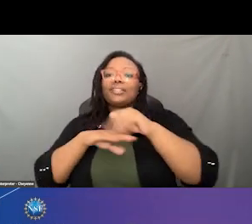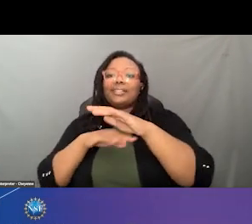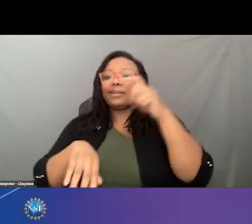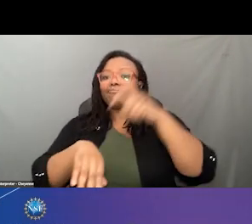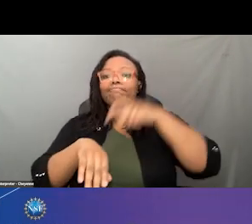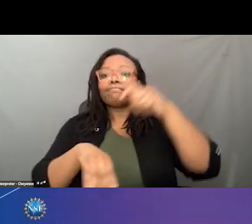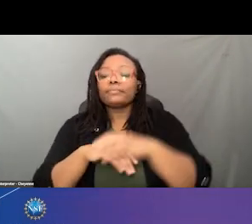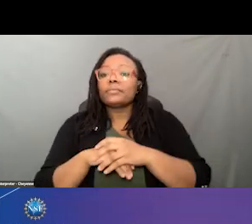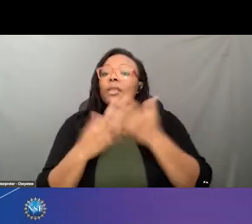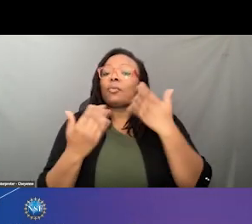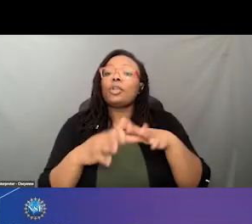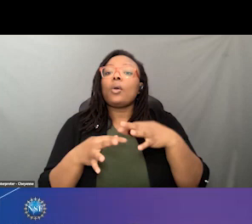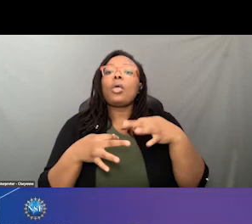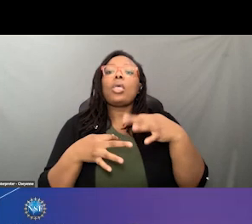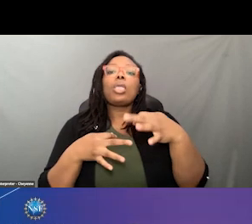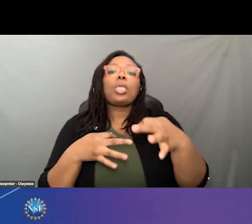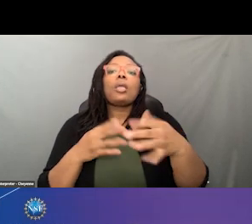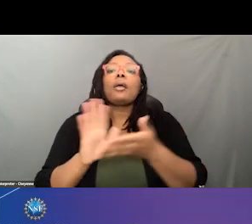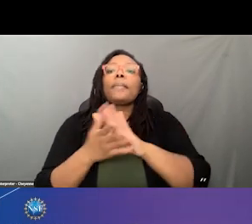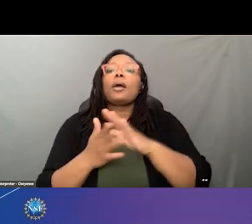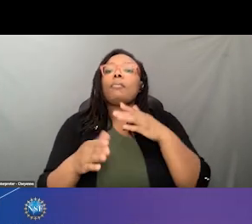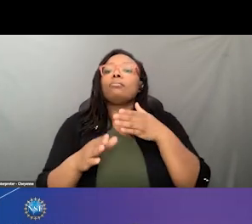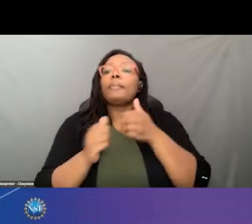Again, we don't want those project reports becoming overdue.